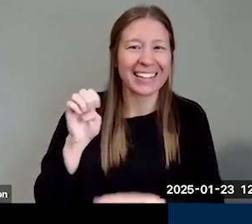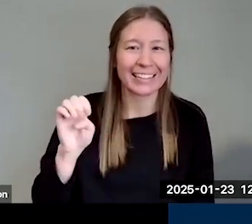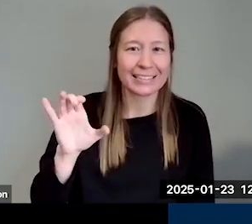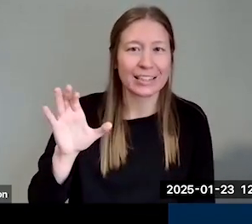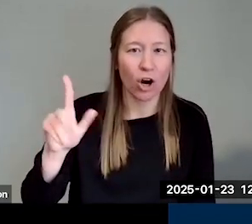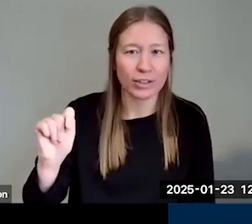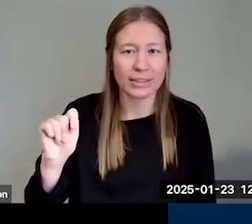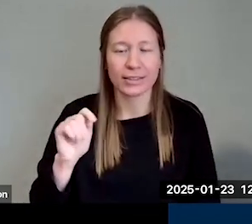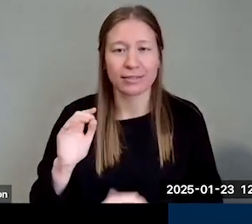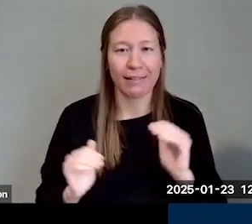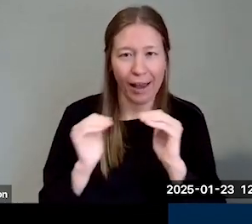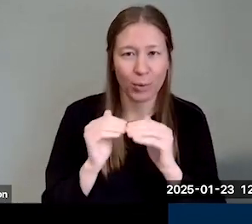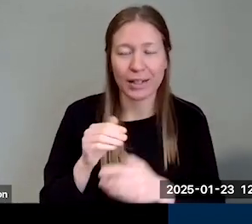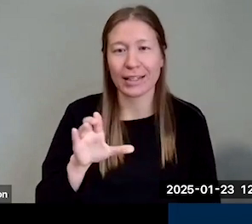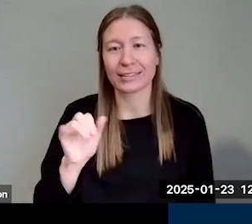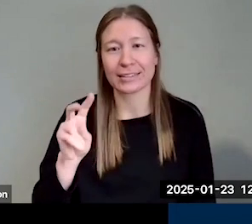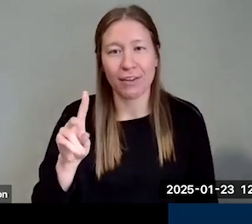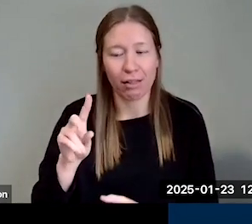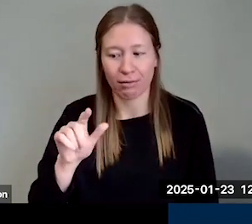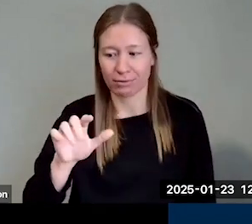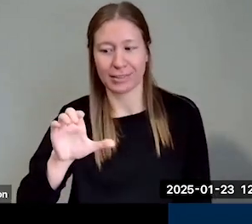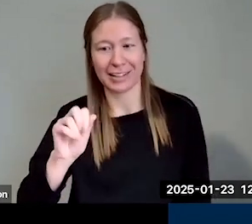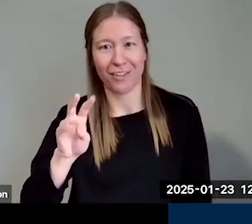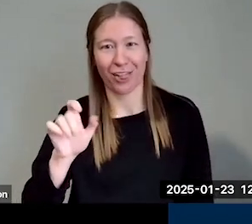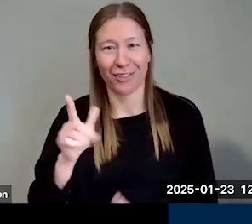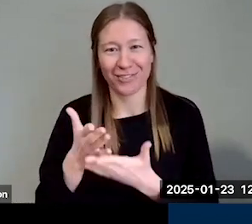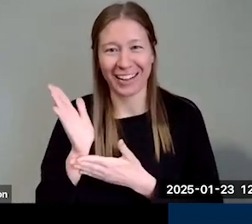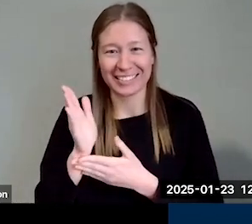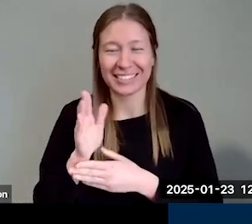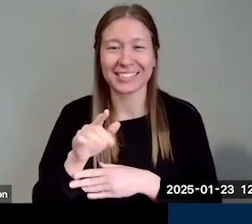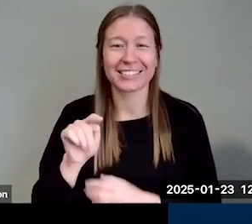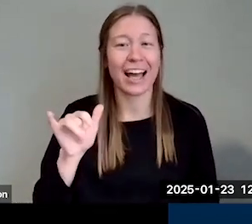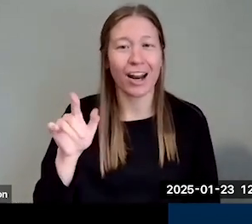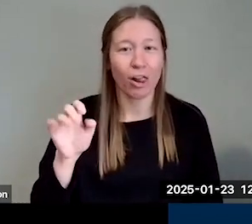here at the University of Michigan. Thank you for joining today.